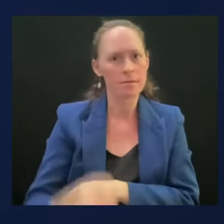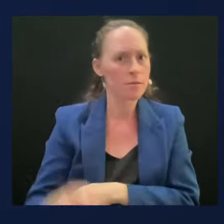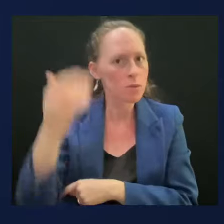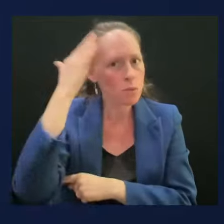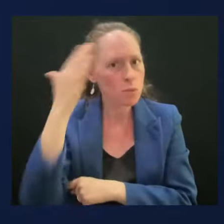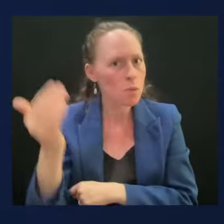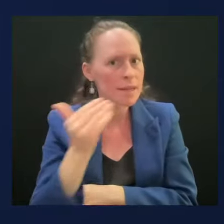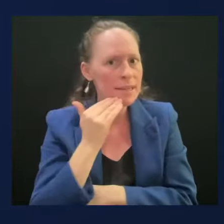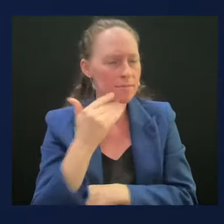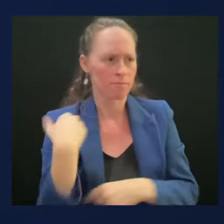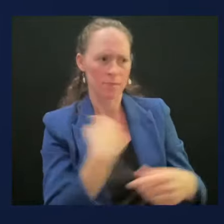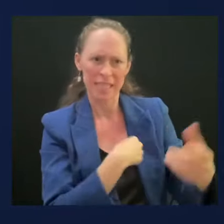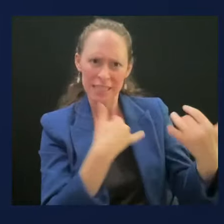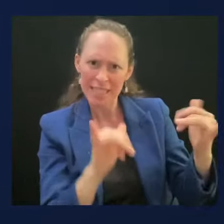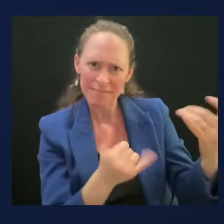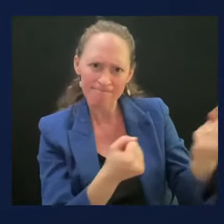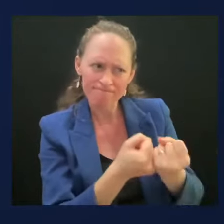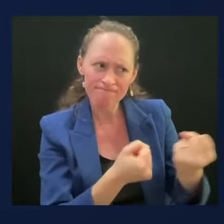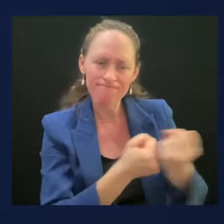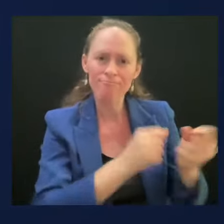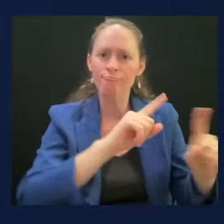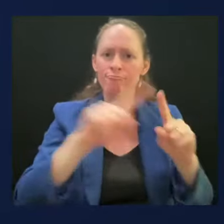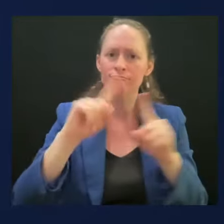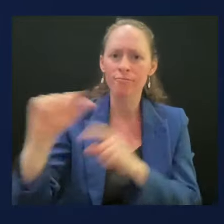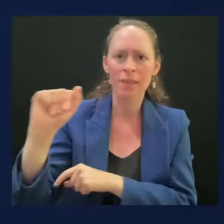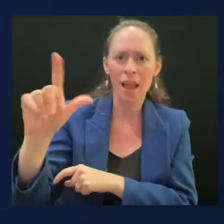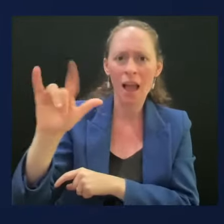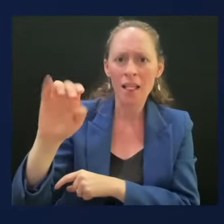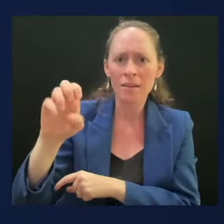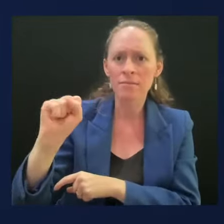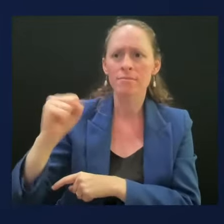every vessel around the globe where our military proudly serves